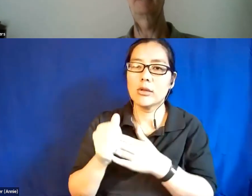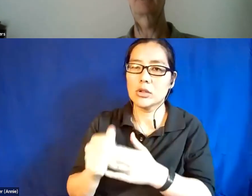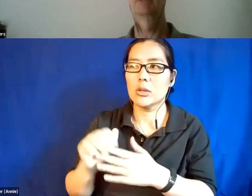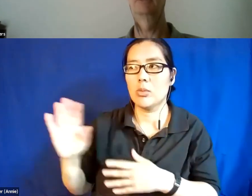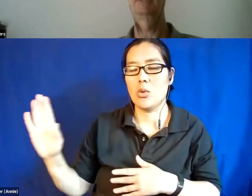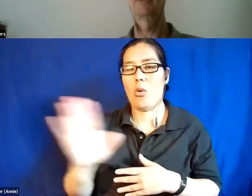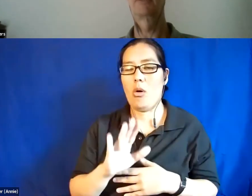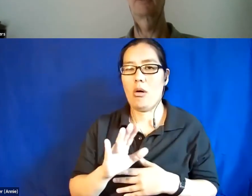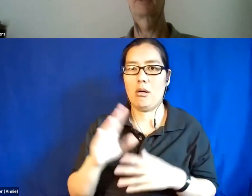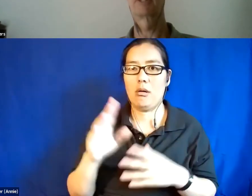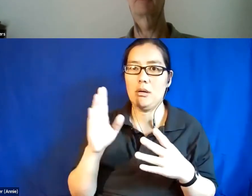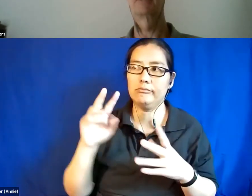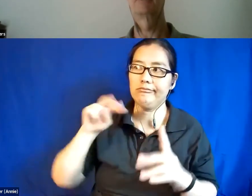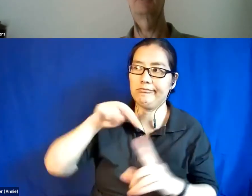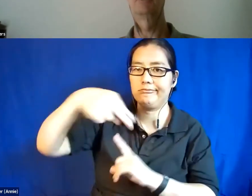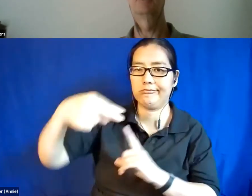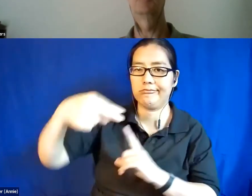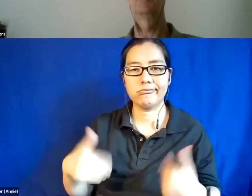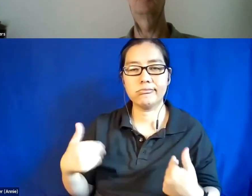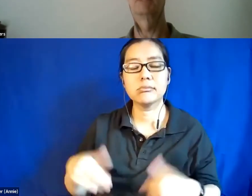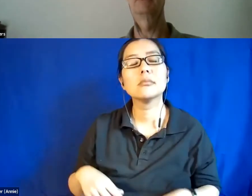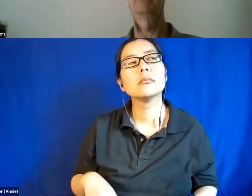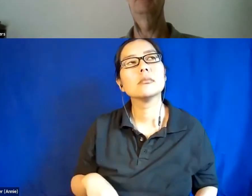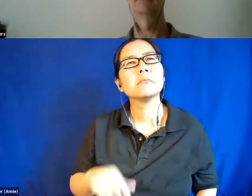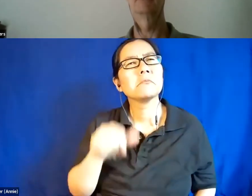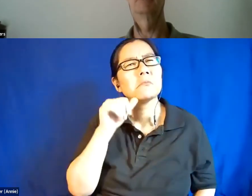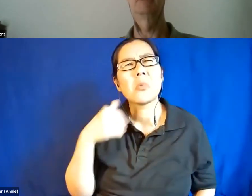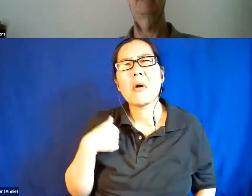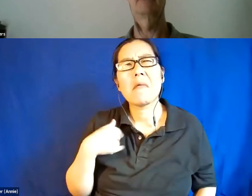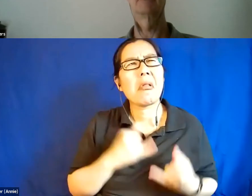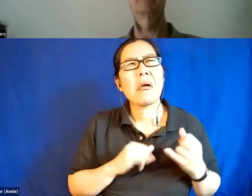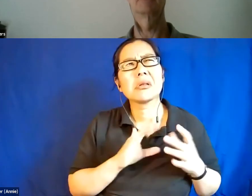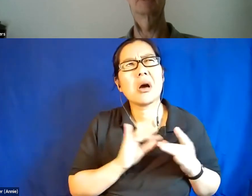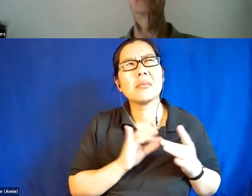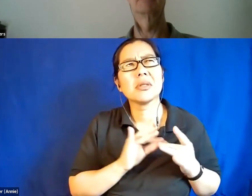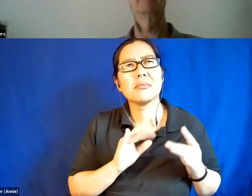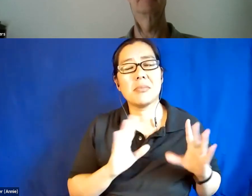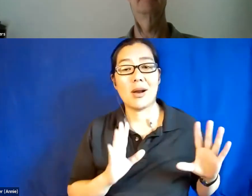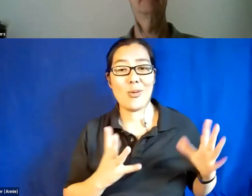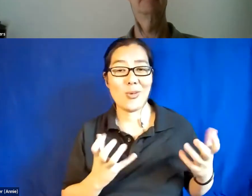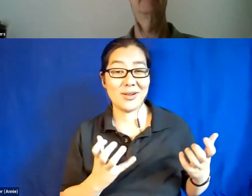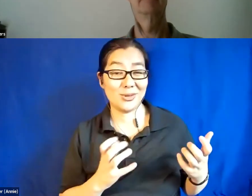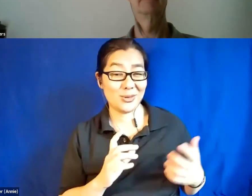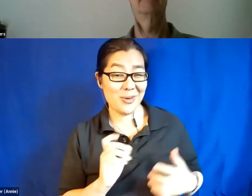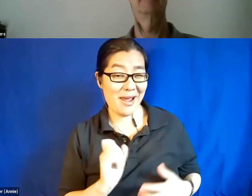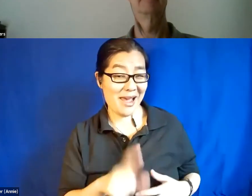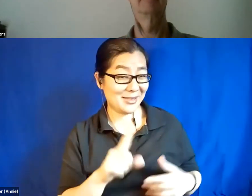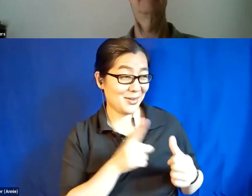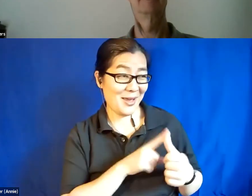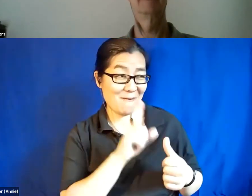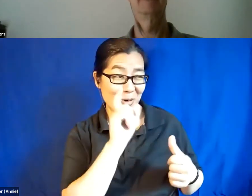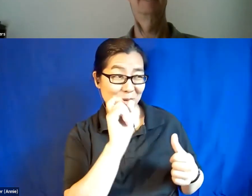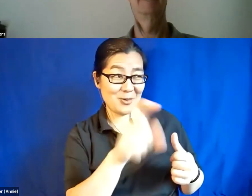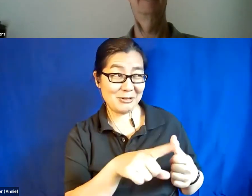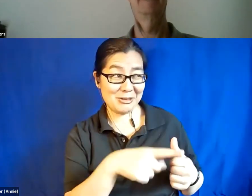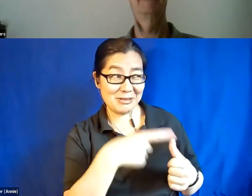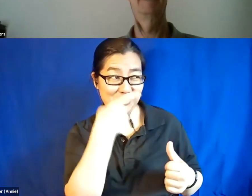closing thoughts. I do want to take the liberty of asking the first question. Joshua Miele: Okay. I'll come back to you then.